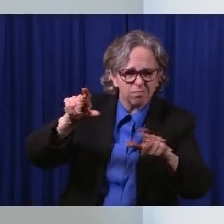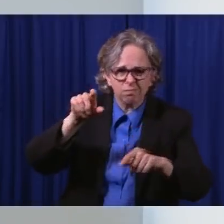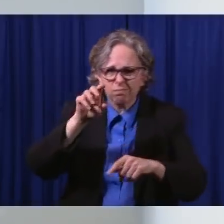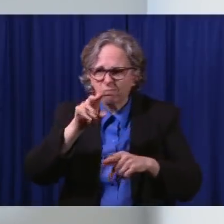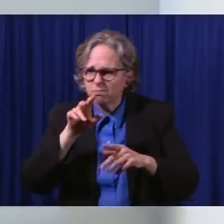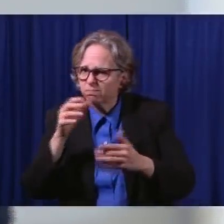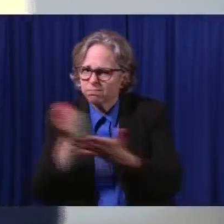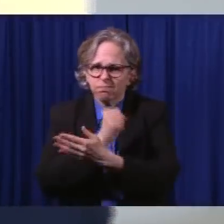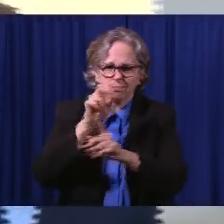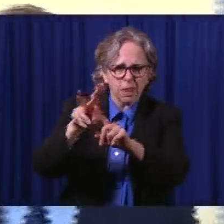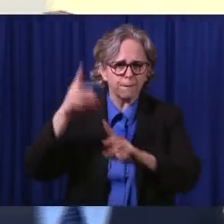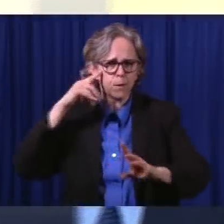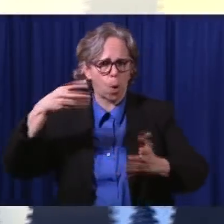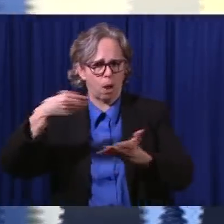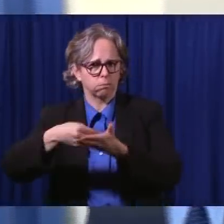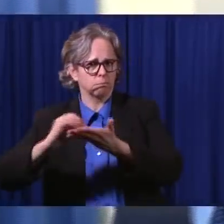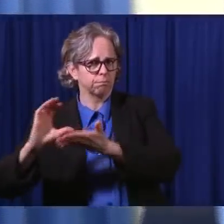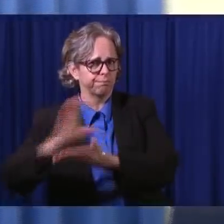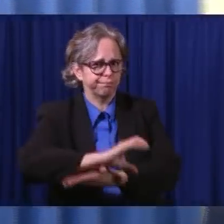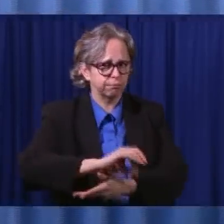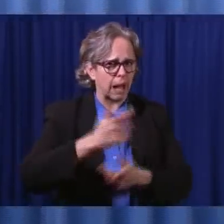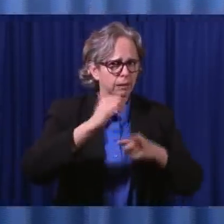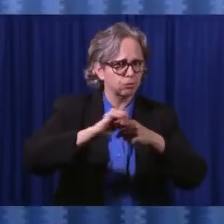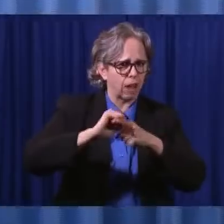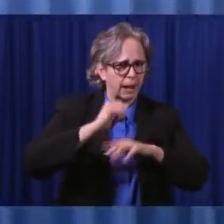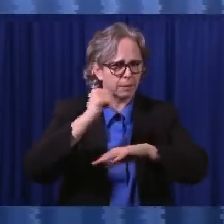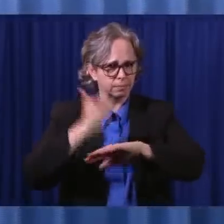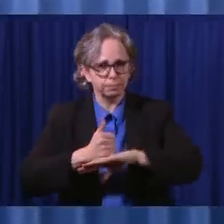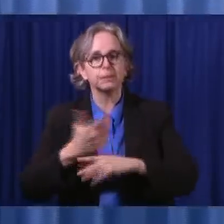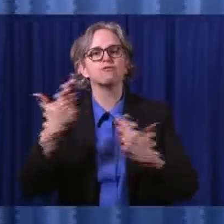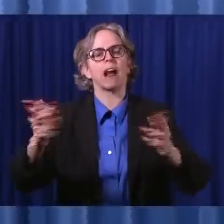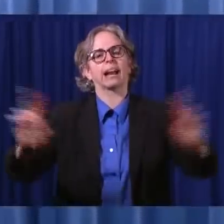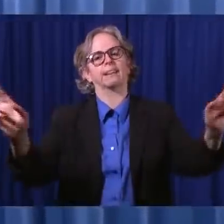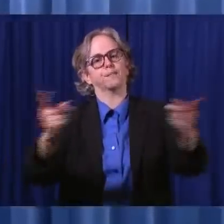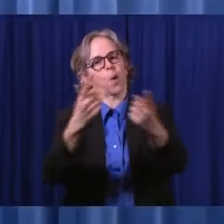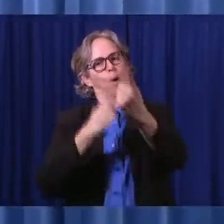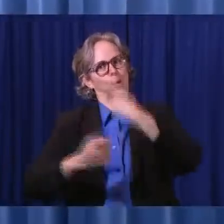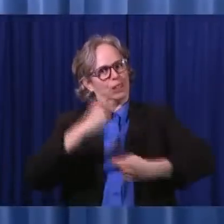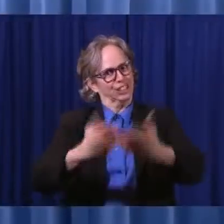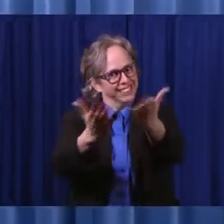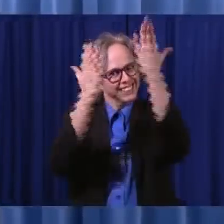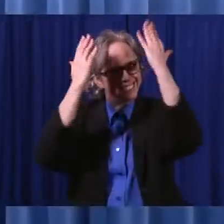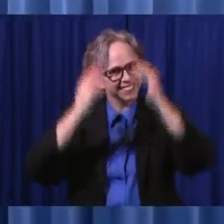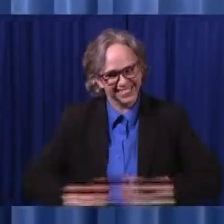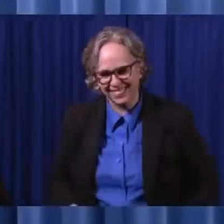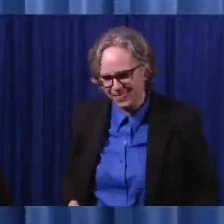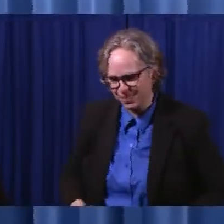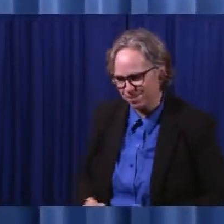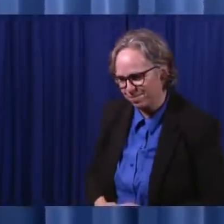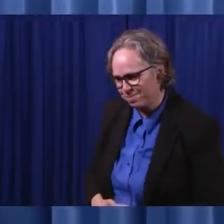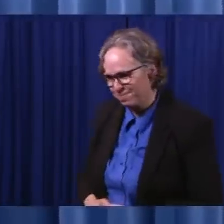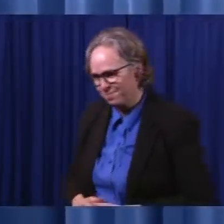WE ENCOURAGE EMPLOYERS TO TAKE ADVANTAGE OF THAT AND ENCOURAGE THE EMPLOYERS TO DO SO AS WELL. GOVERNOR. THANKS, JOHN. WE'RE